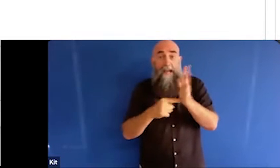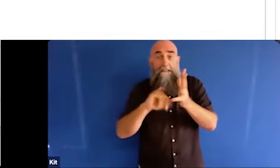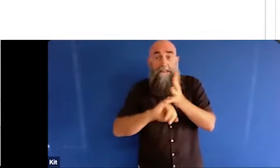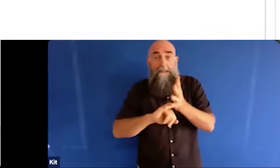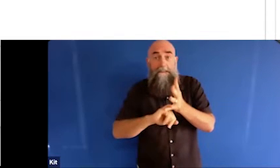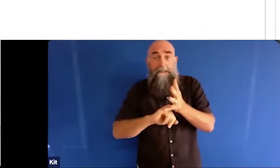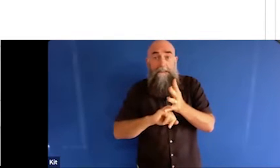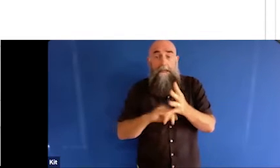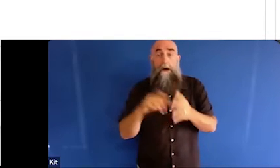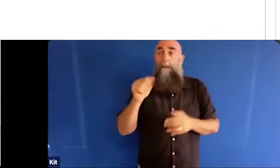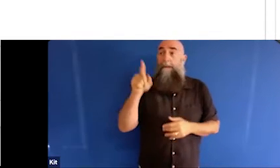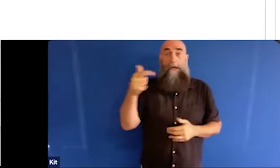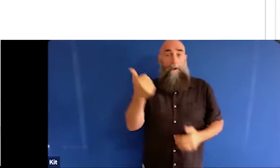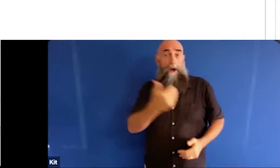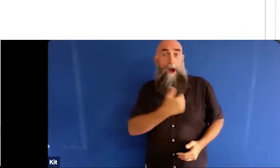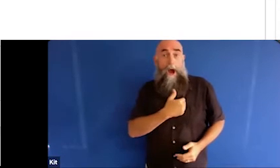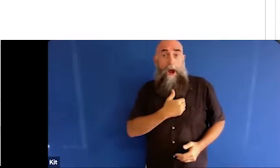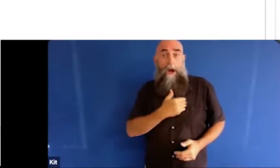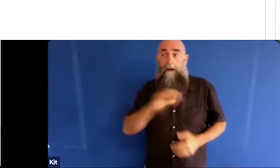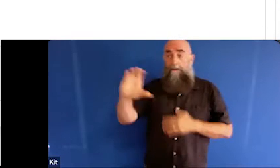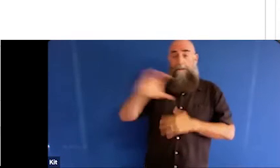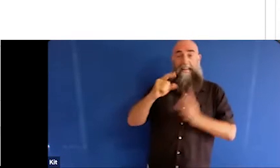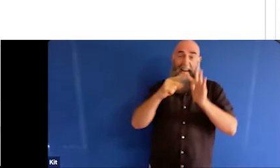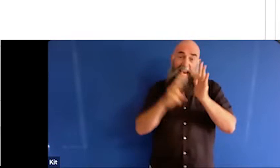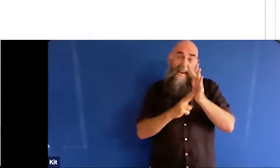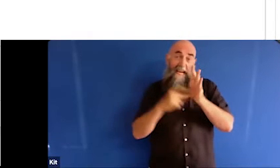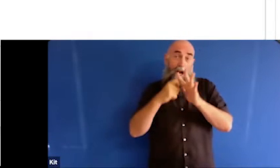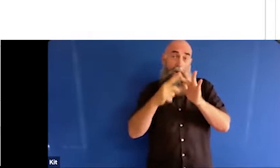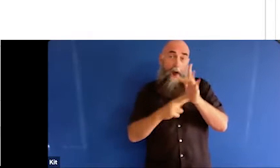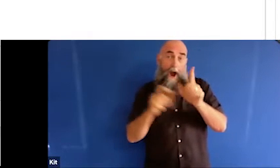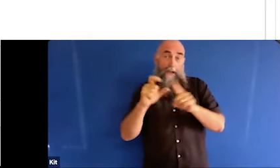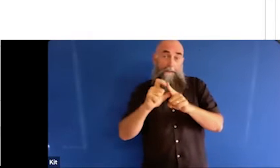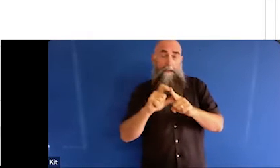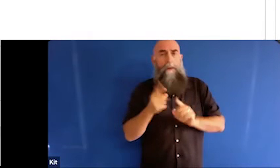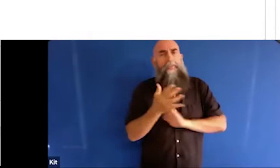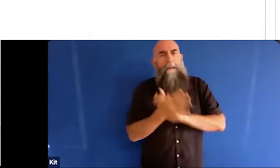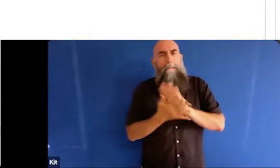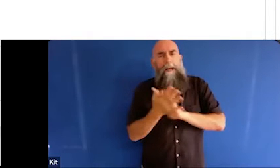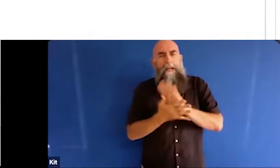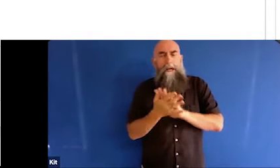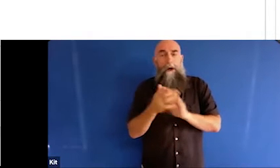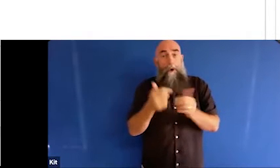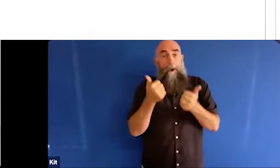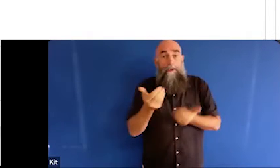in kind contributions? By "in kind", we mean a good, a service, a product that is contributed to